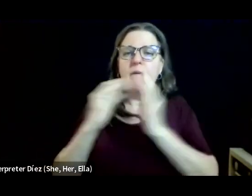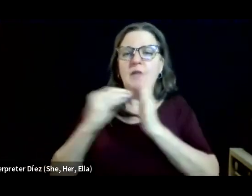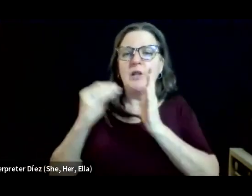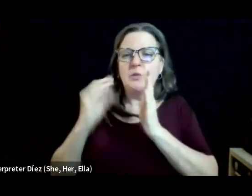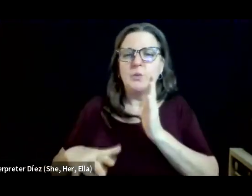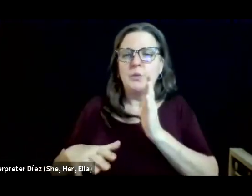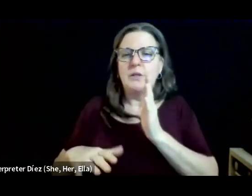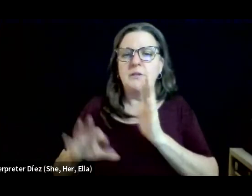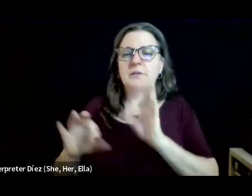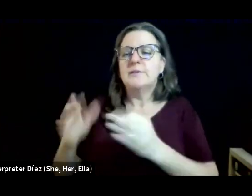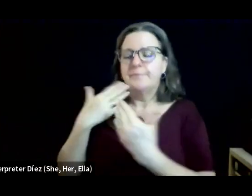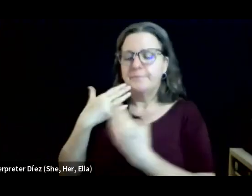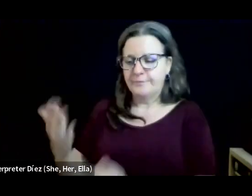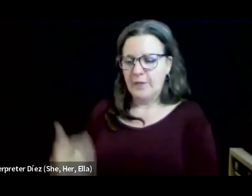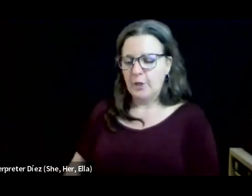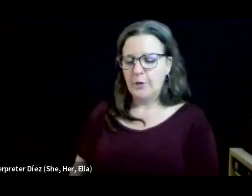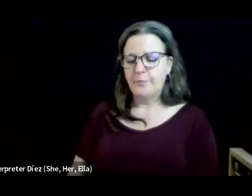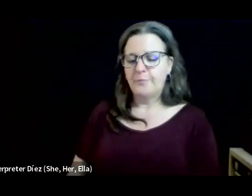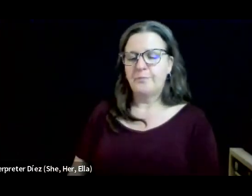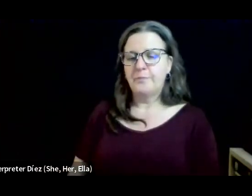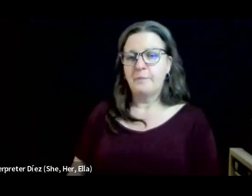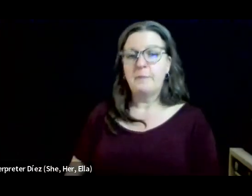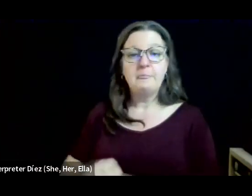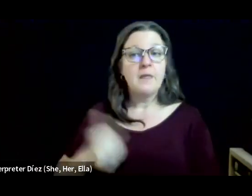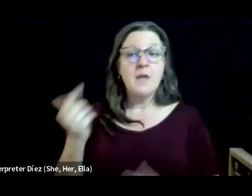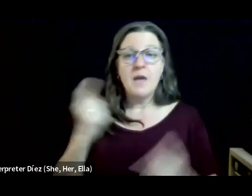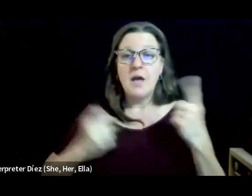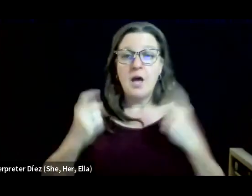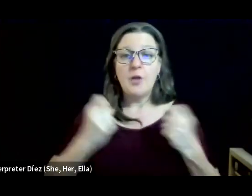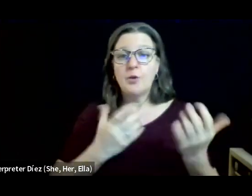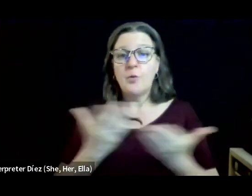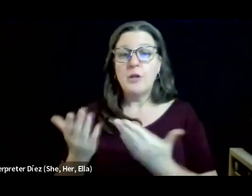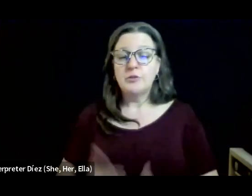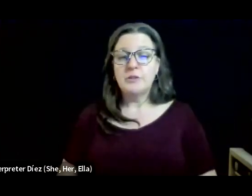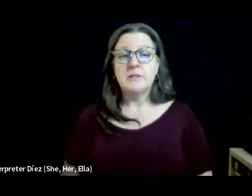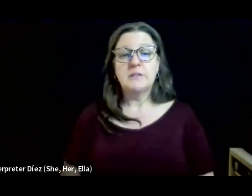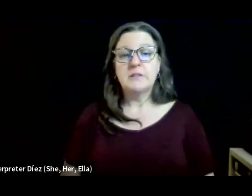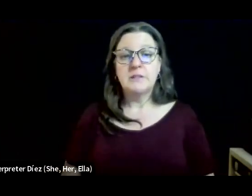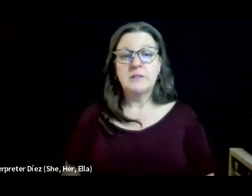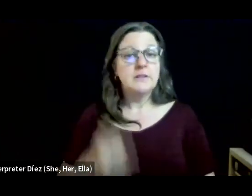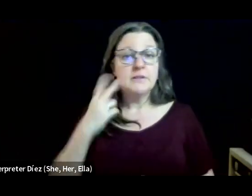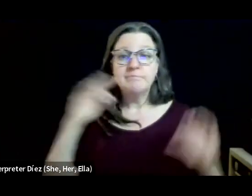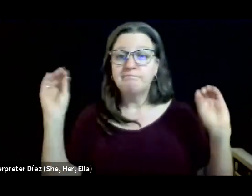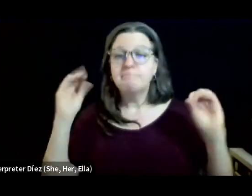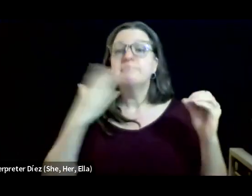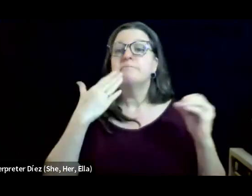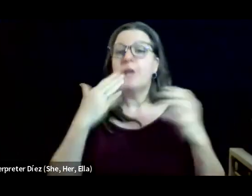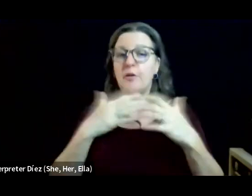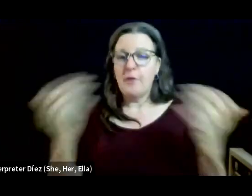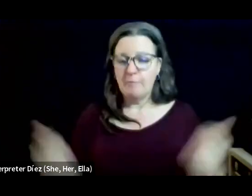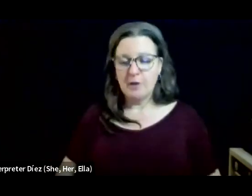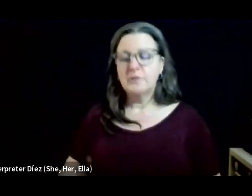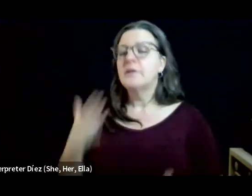Any other questions? Hearing none. Thank you very much. Thank you so much for having me again.